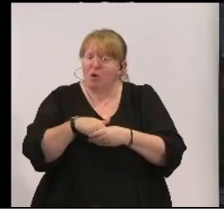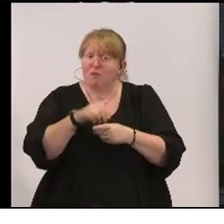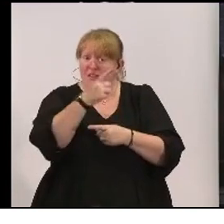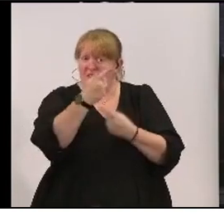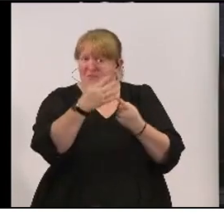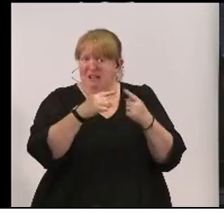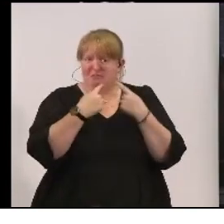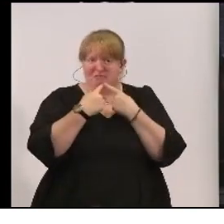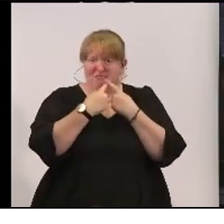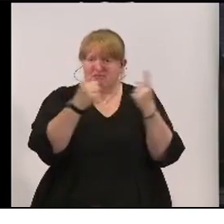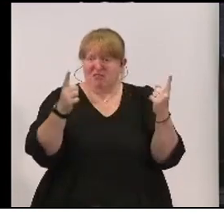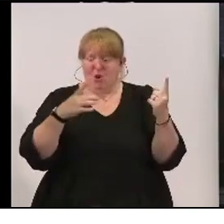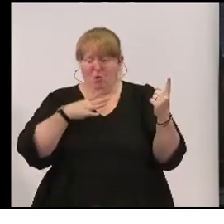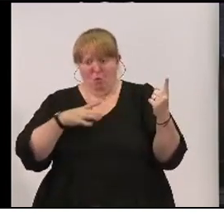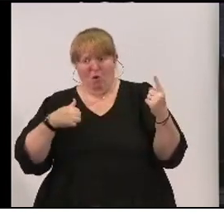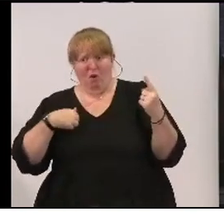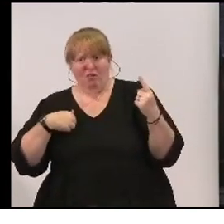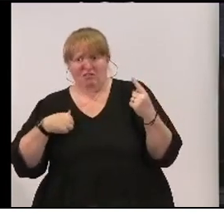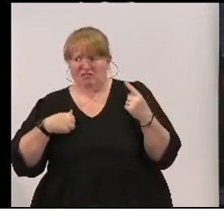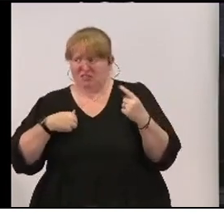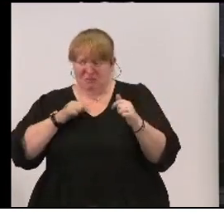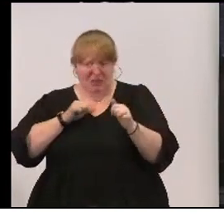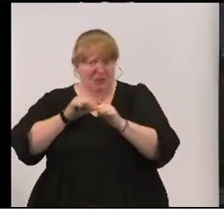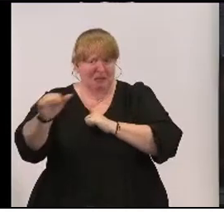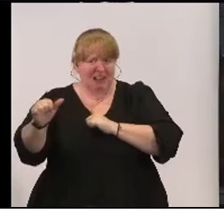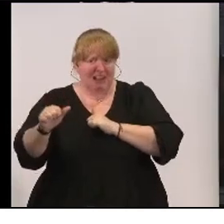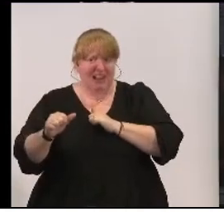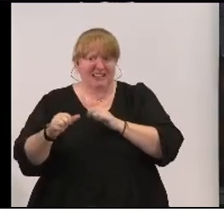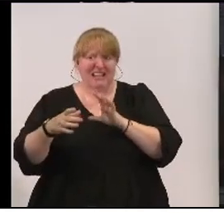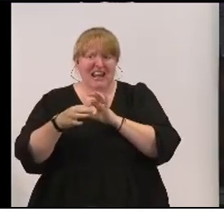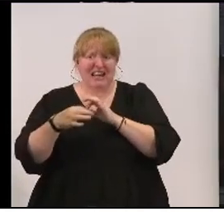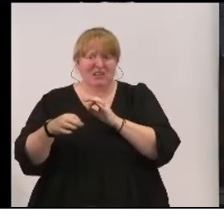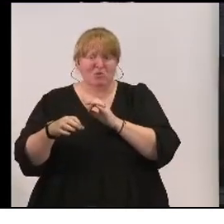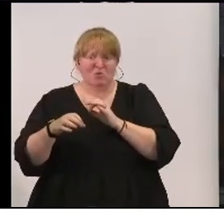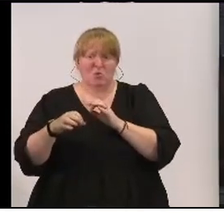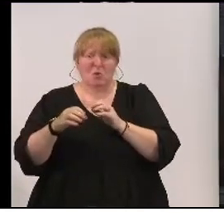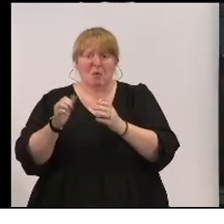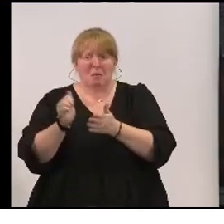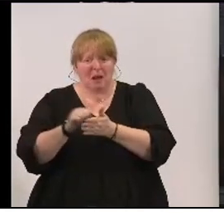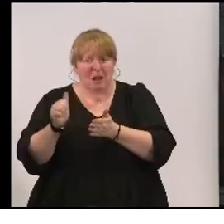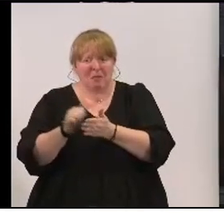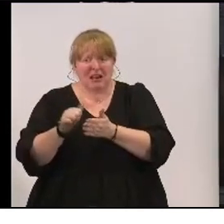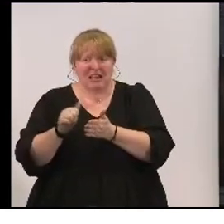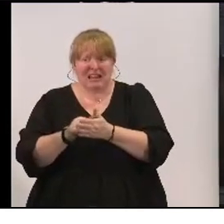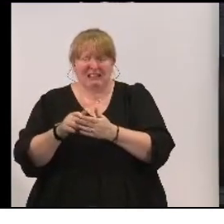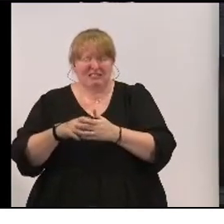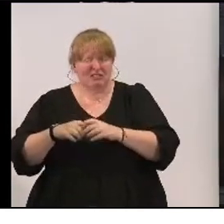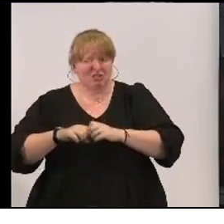us wanting to be the best-in-class publishing organisation as far as accessibility is concerned.